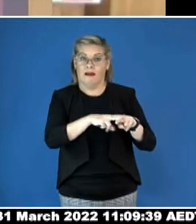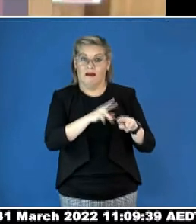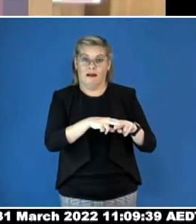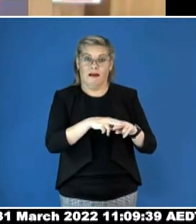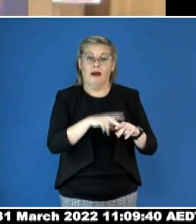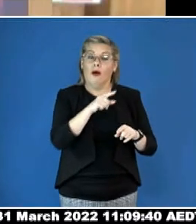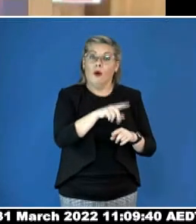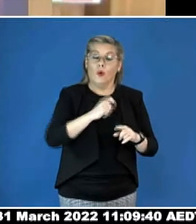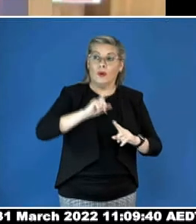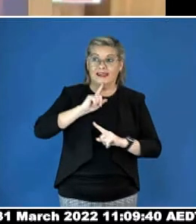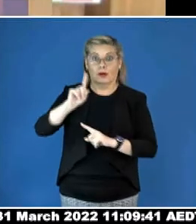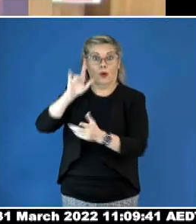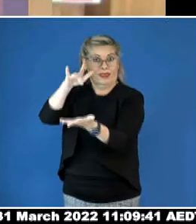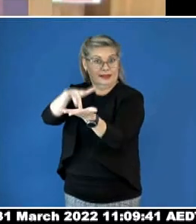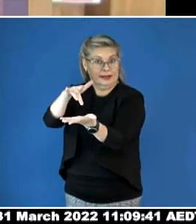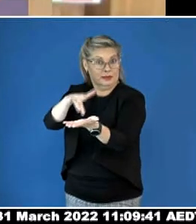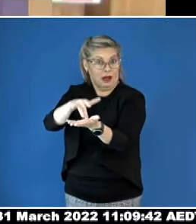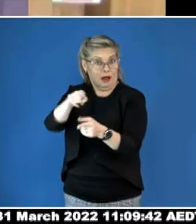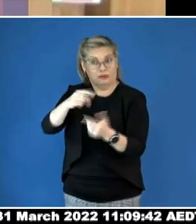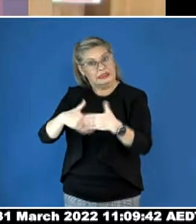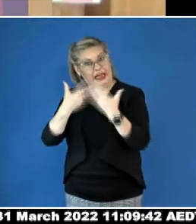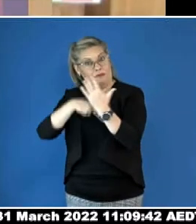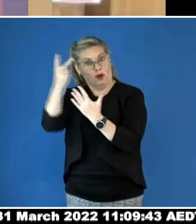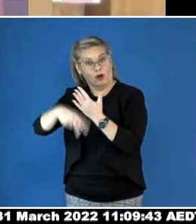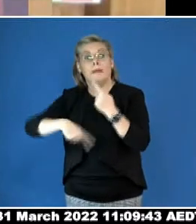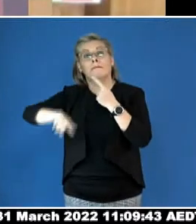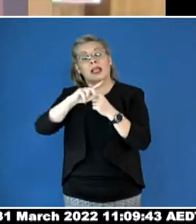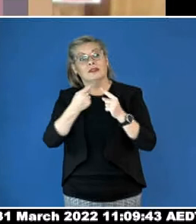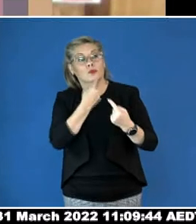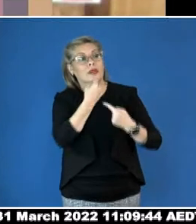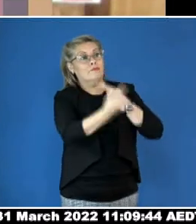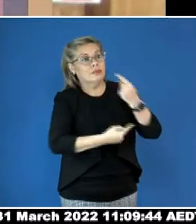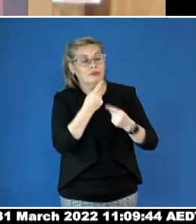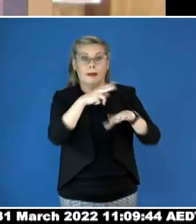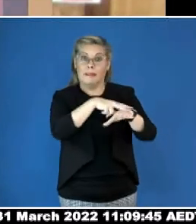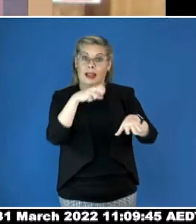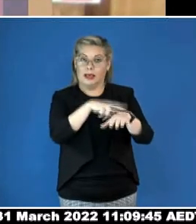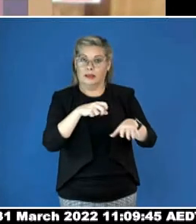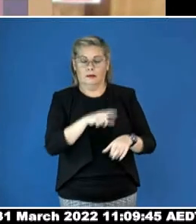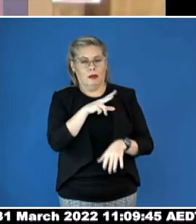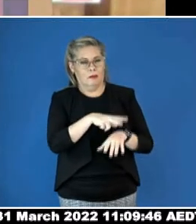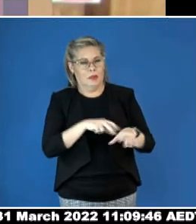The police were really helpful, down to earth, explained things well and believed me, peacefully -- NIKY'S MUM: Specifically.